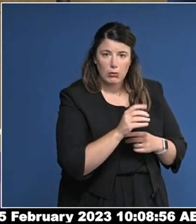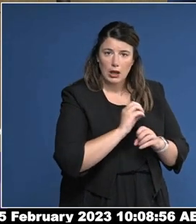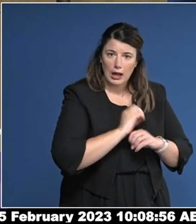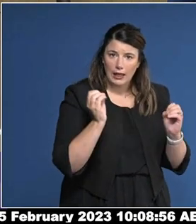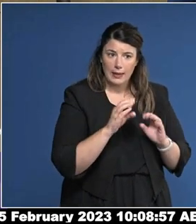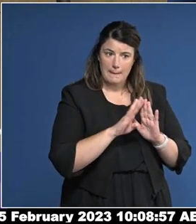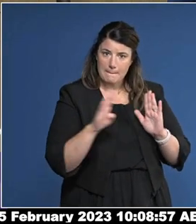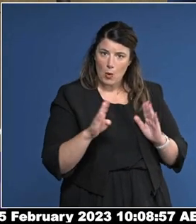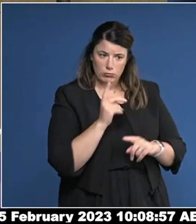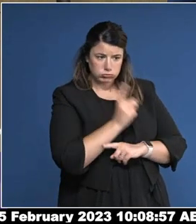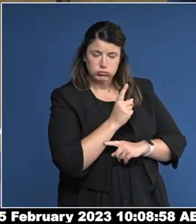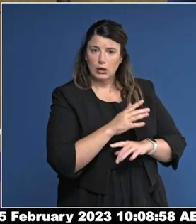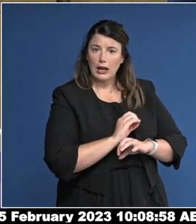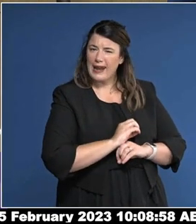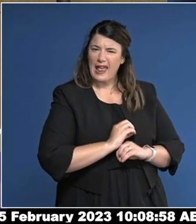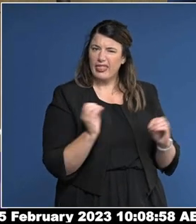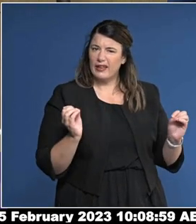her part in what seemed to have been institutional failures.